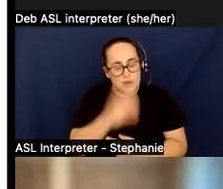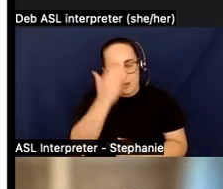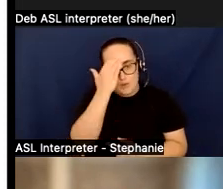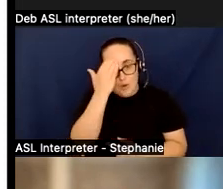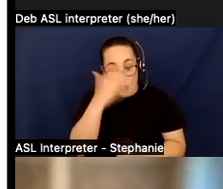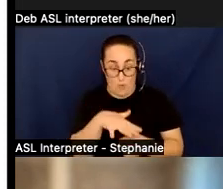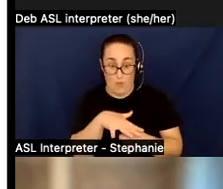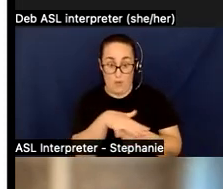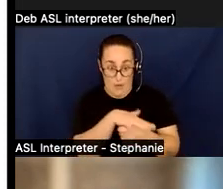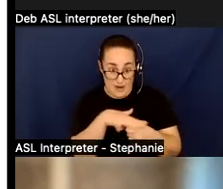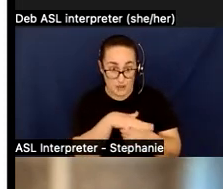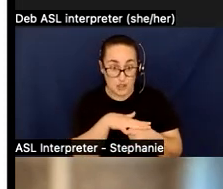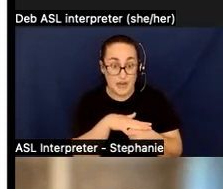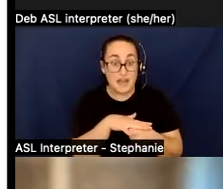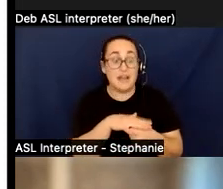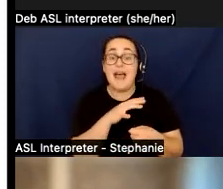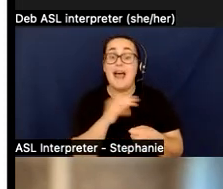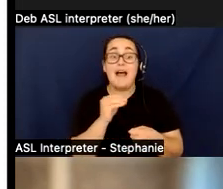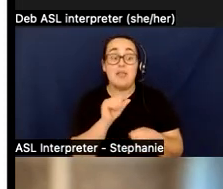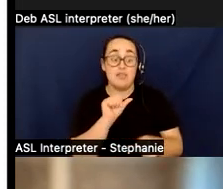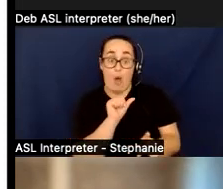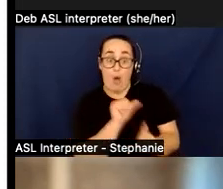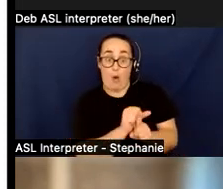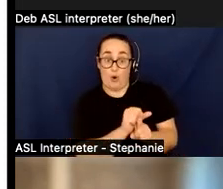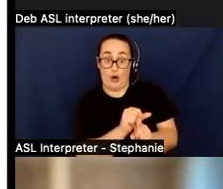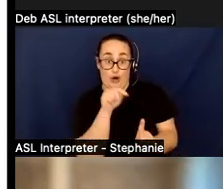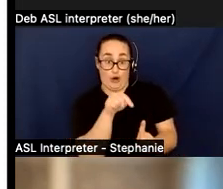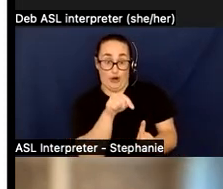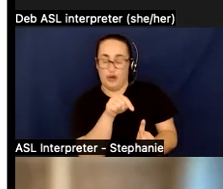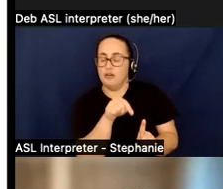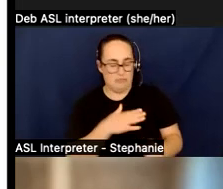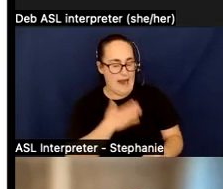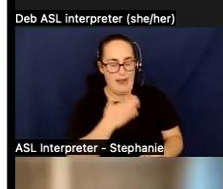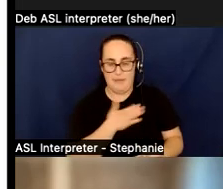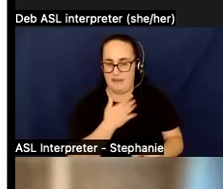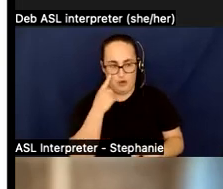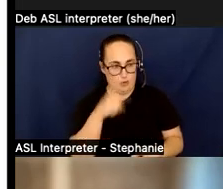that the location owner is happy to work with you. In situations where you're working with the City,